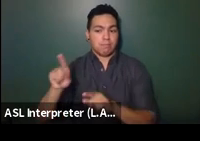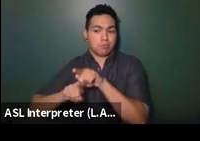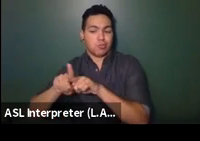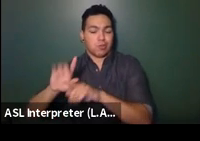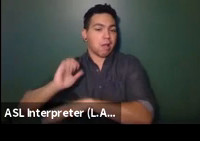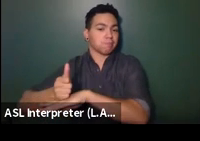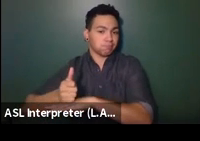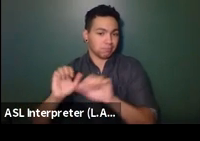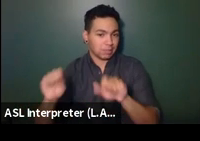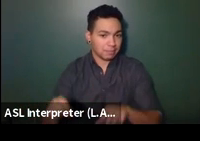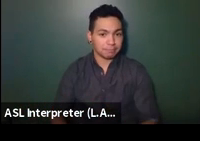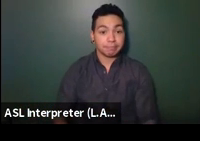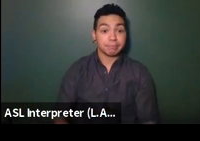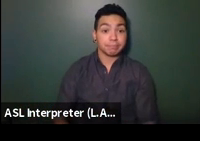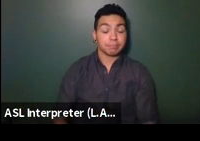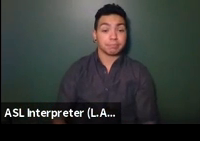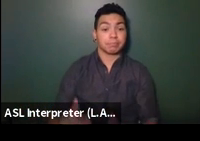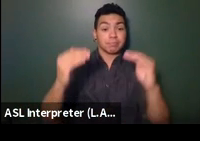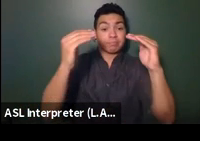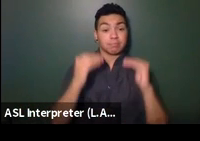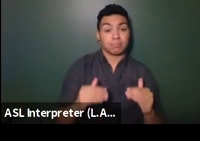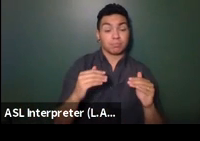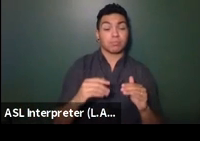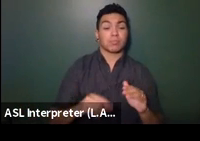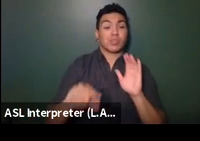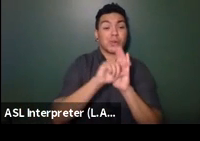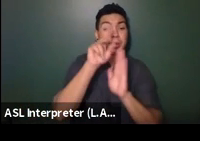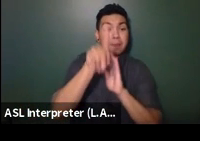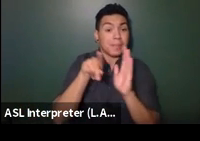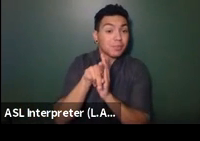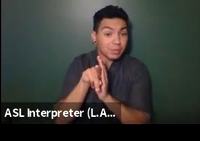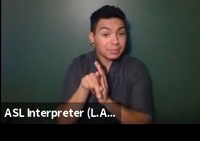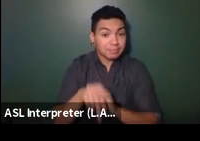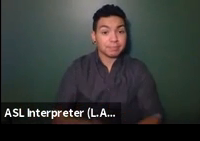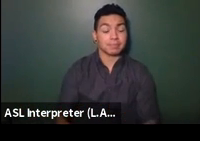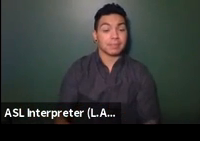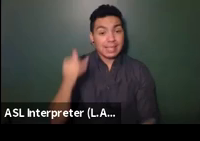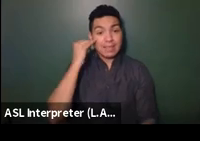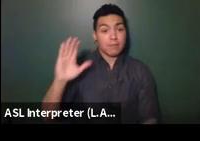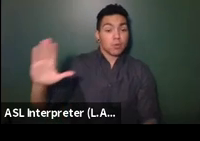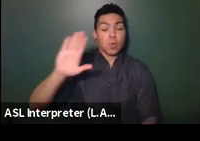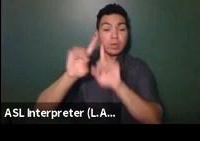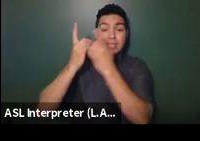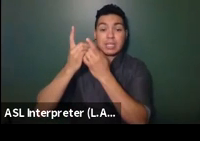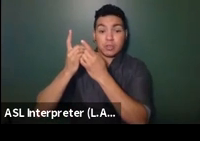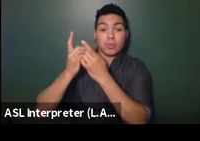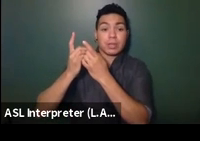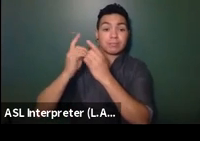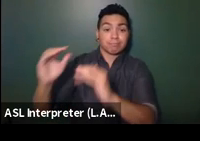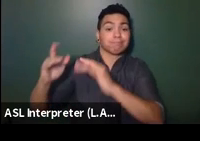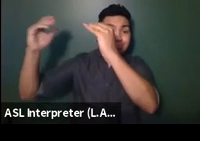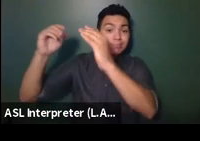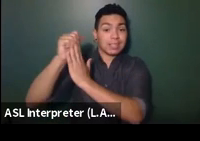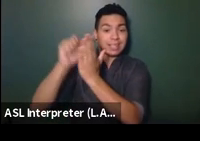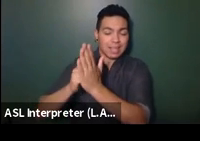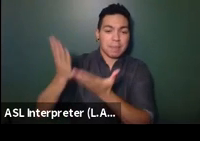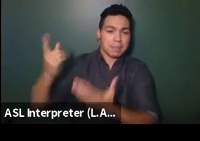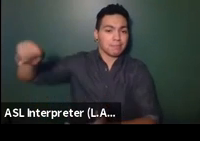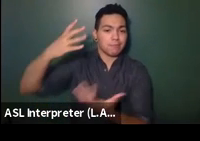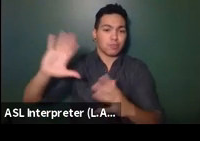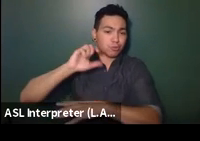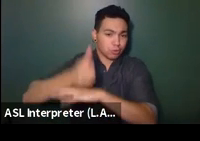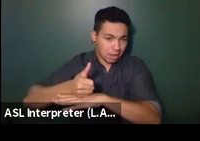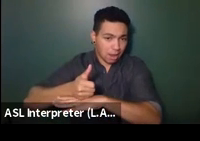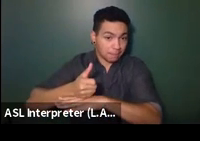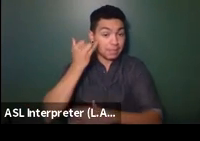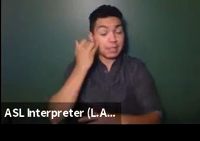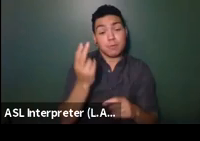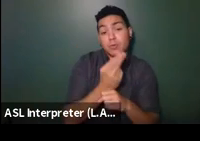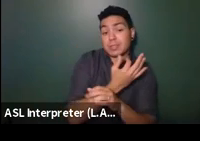ESD 189 - Amy Colburn: I'm grading periods. This is one of those. If you have a district enterprise account, your district has probably already set this up for you if you're using the free version, or if